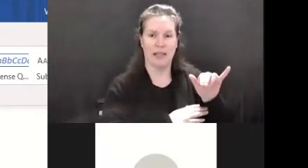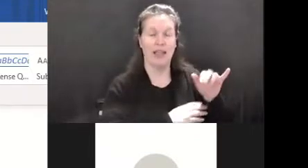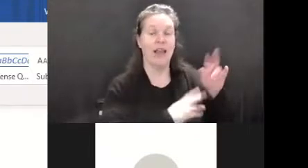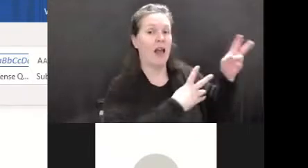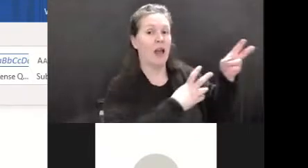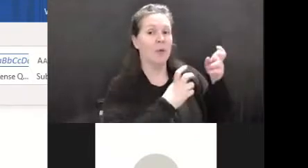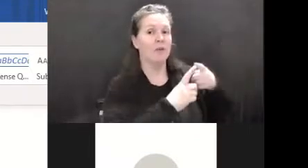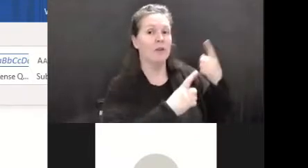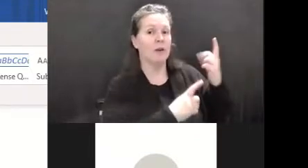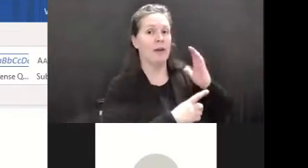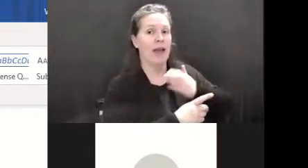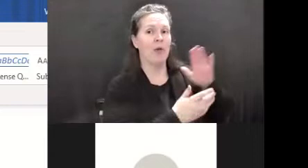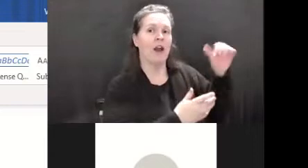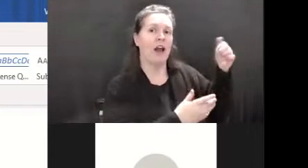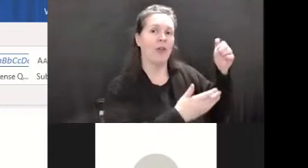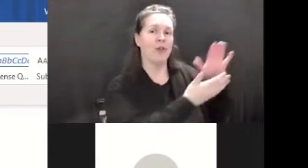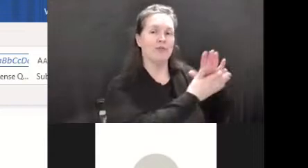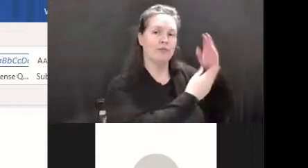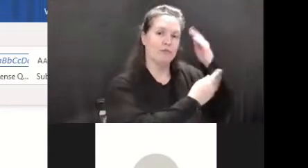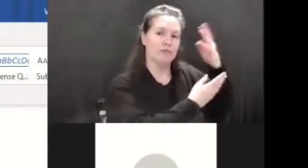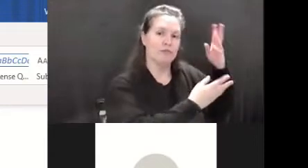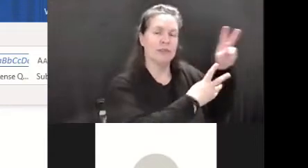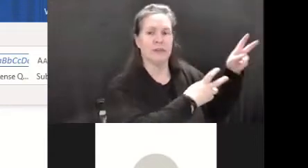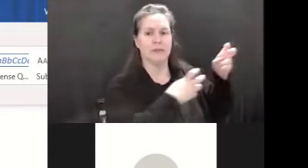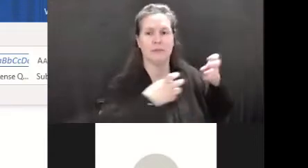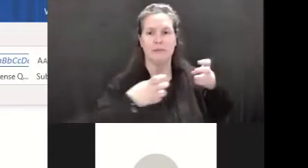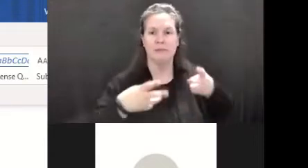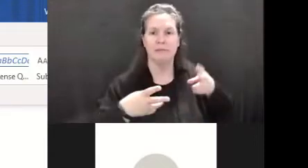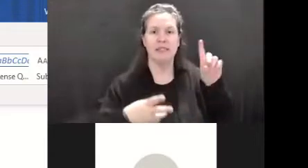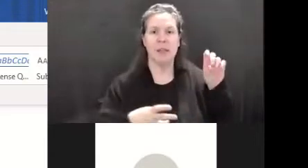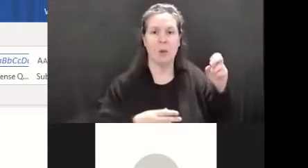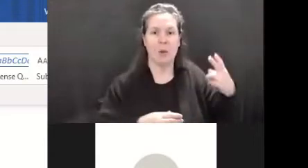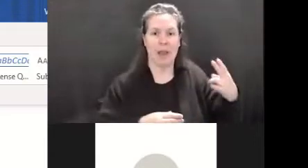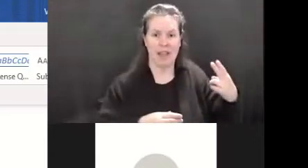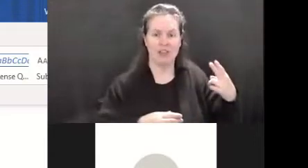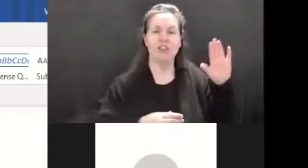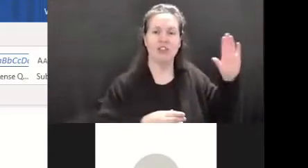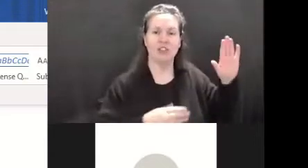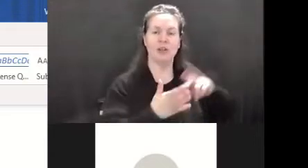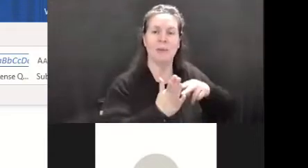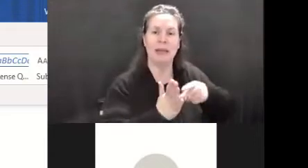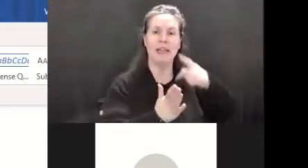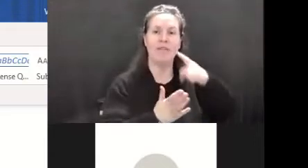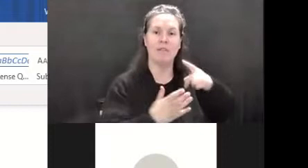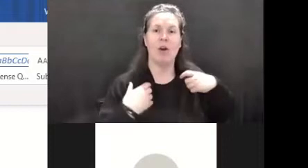which is a reflection of department of health's definition of health equity and I was able to add that in.